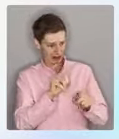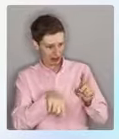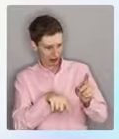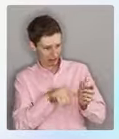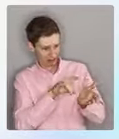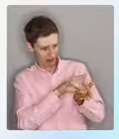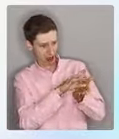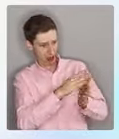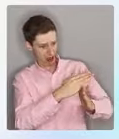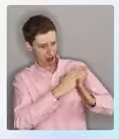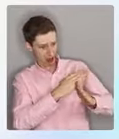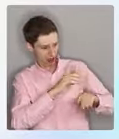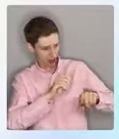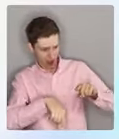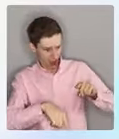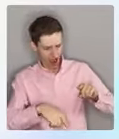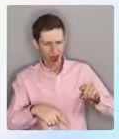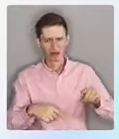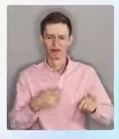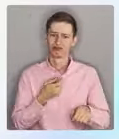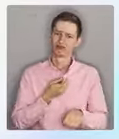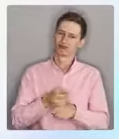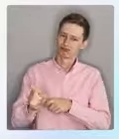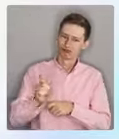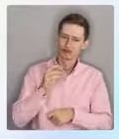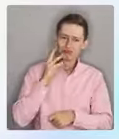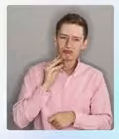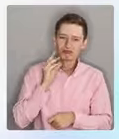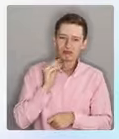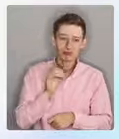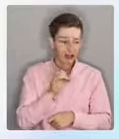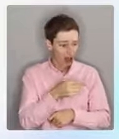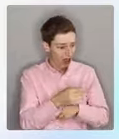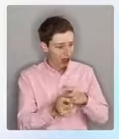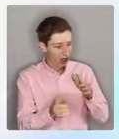your experience is ruined.